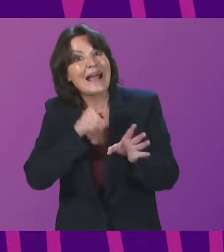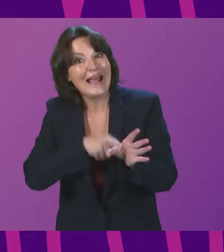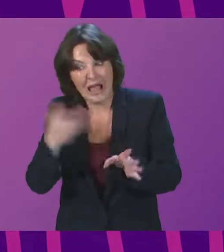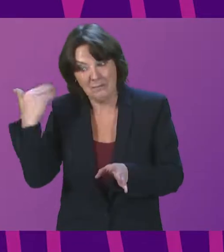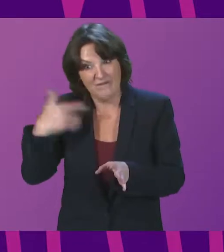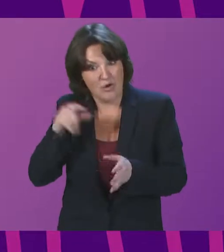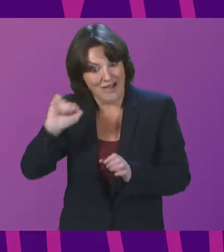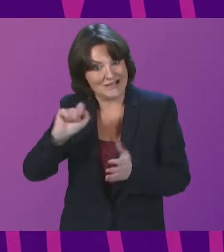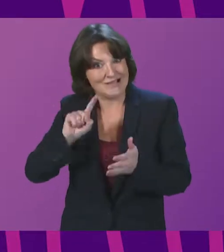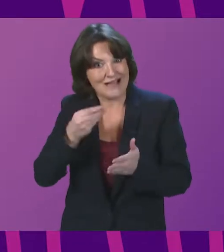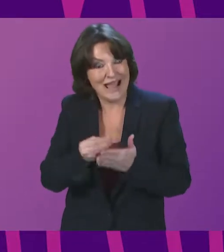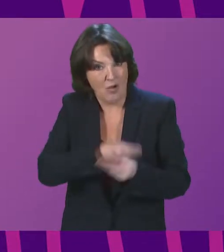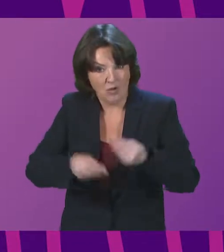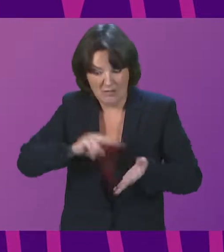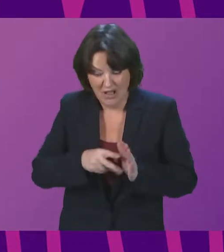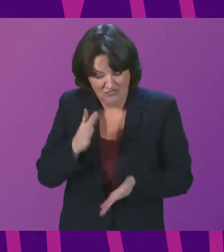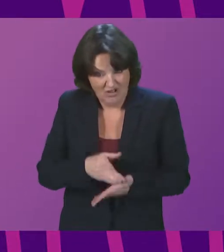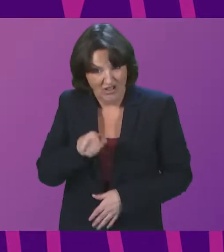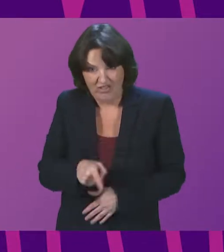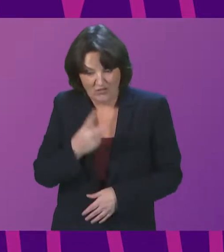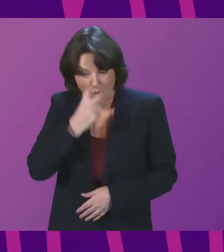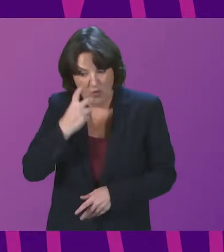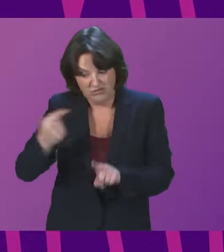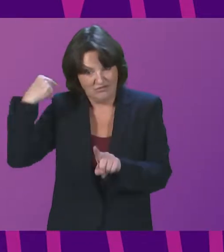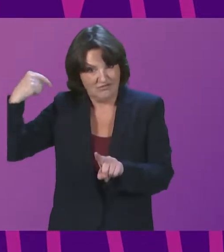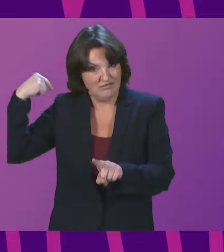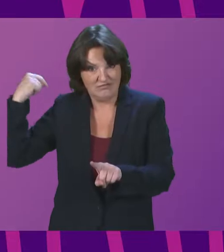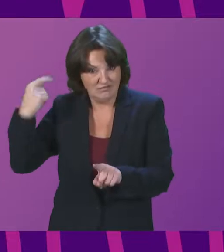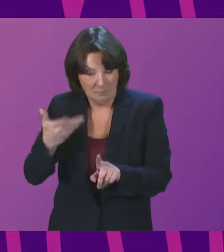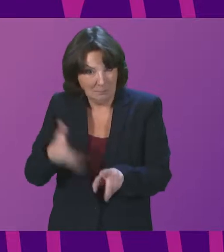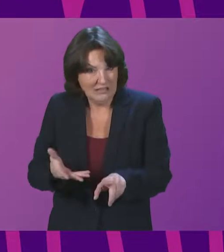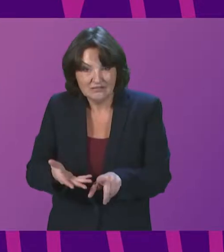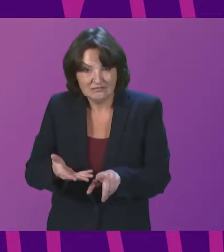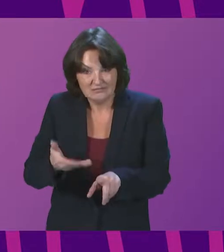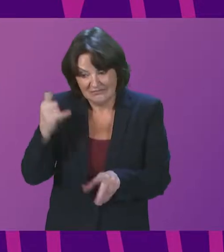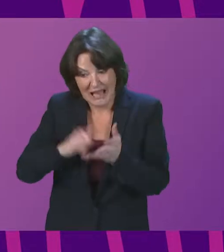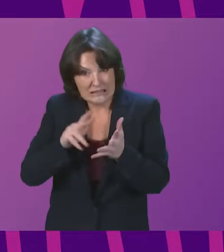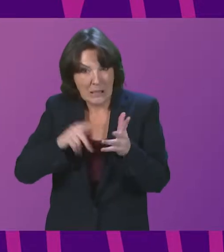The fact is that the strategy is a retread of many of the issues and ideas that were put forward by the Scottish National Party before.